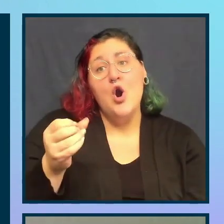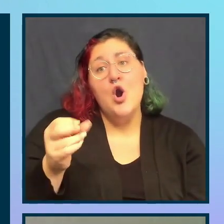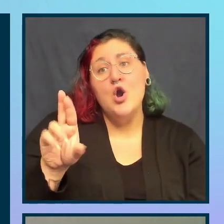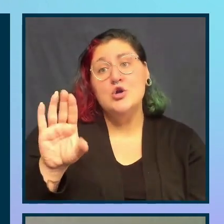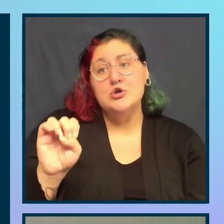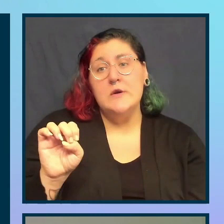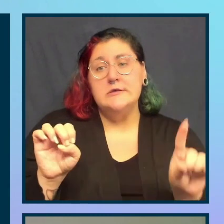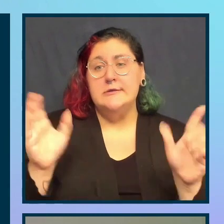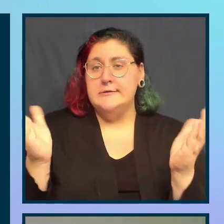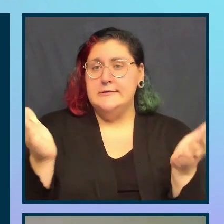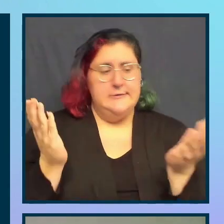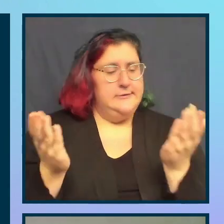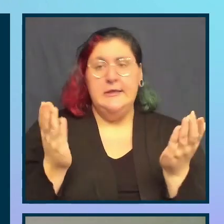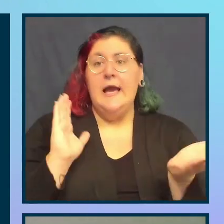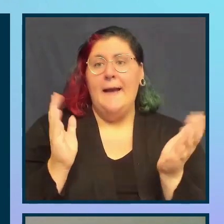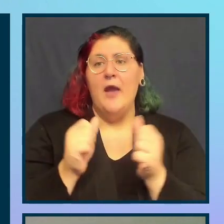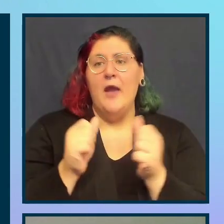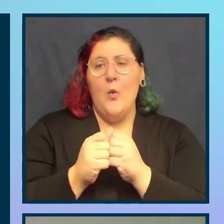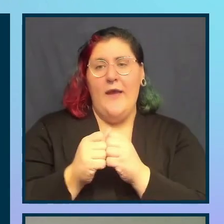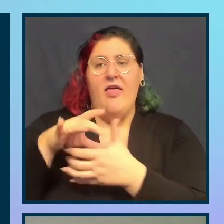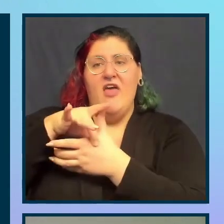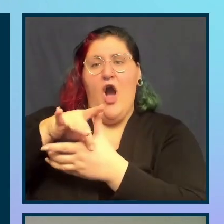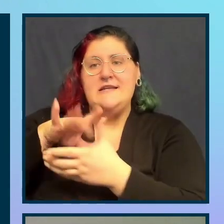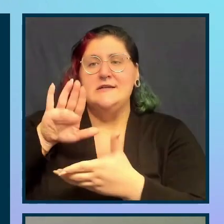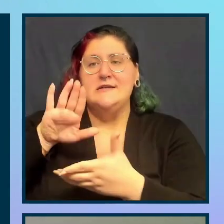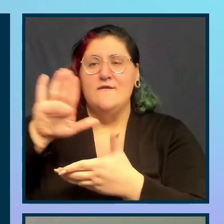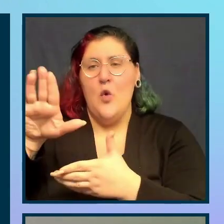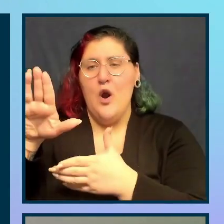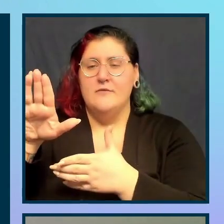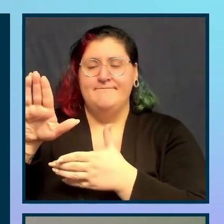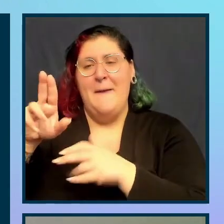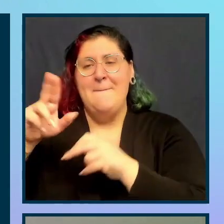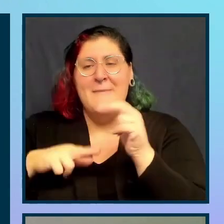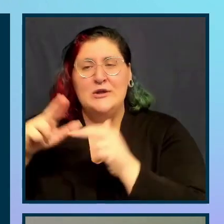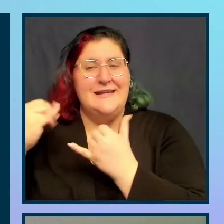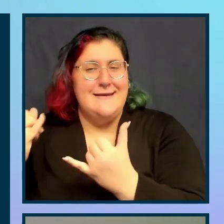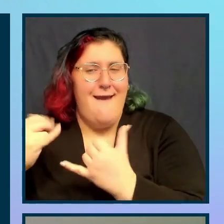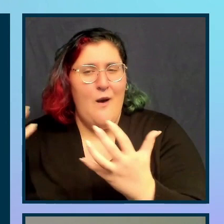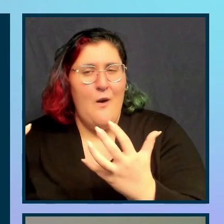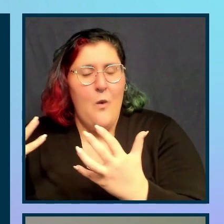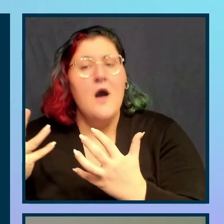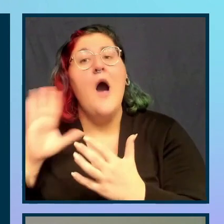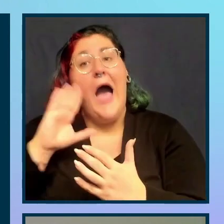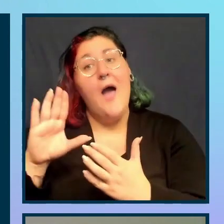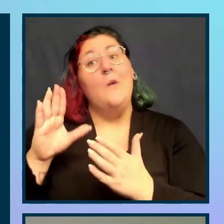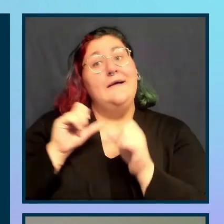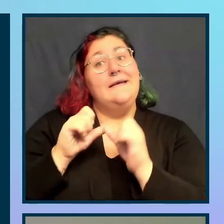is so, so important, especially here. And that's gonna be something I keep saying in this talk that paying attention to context is really important